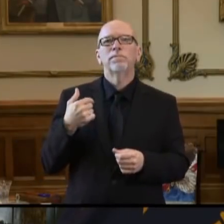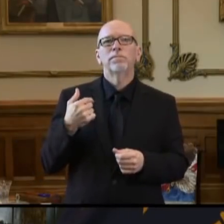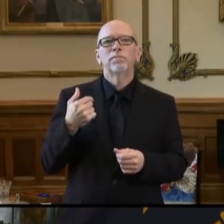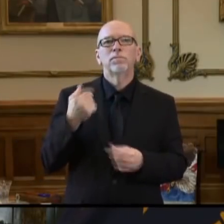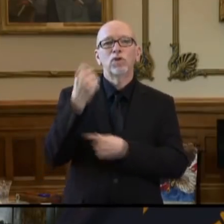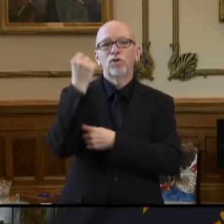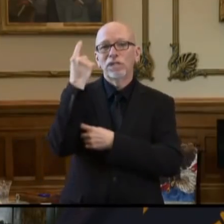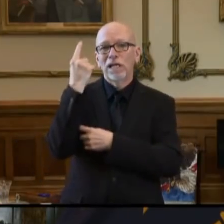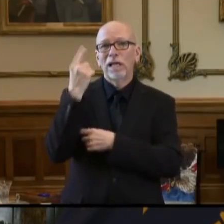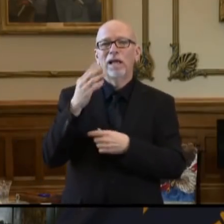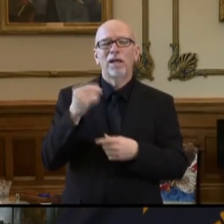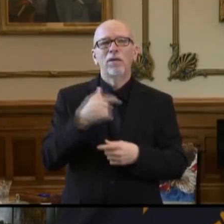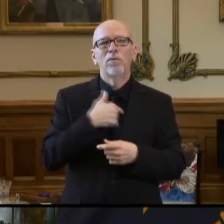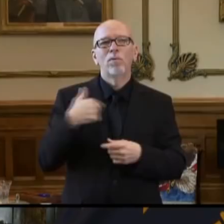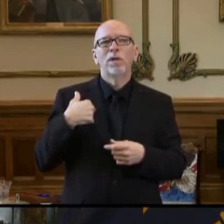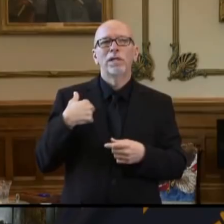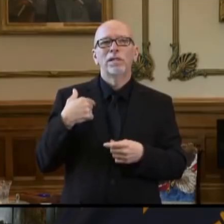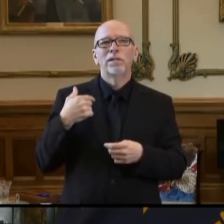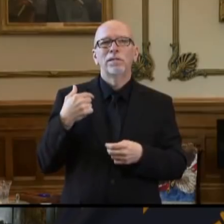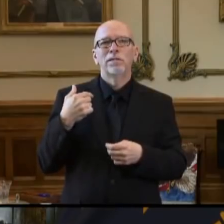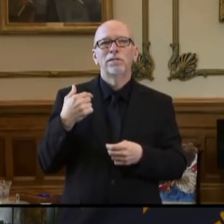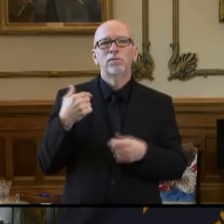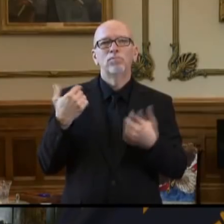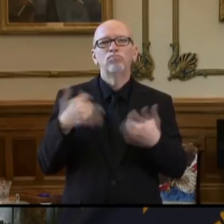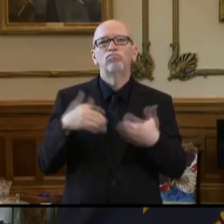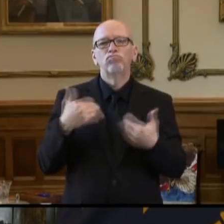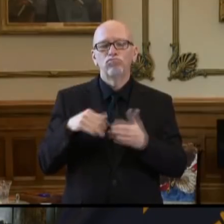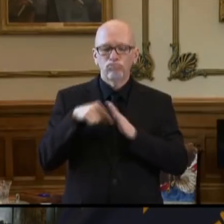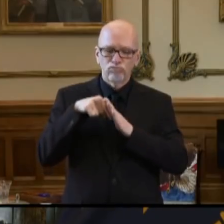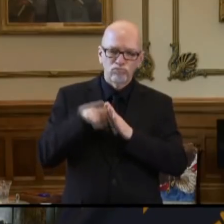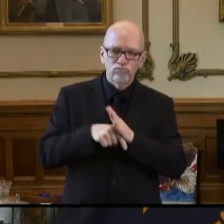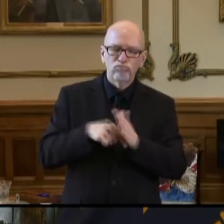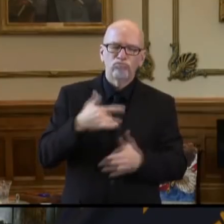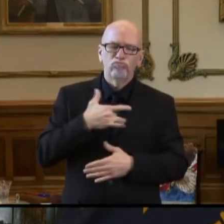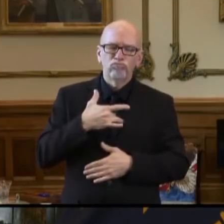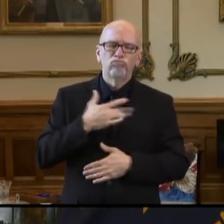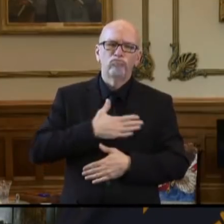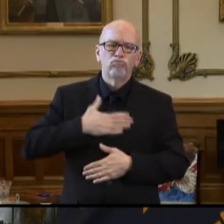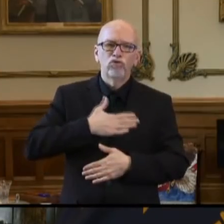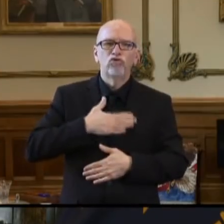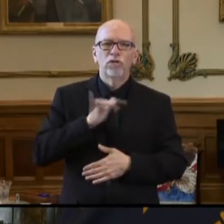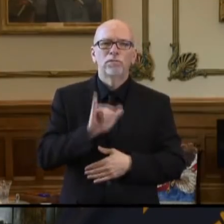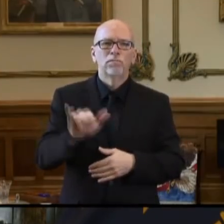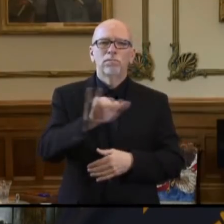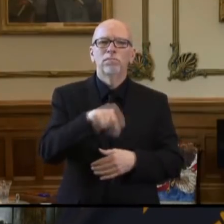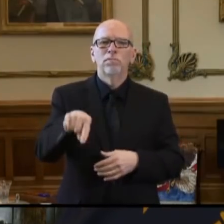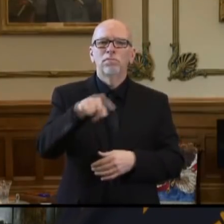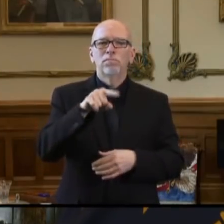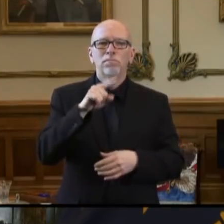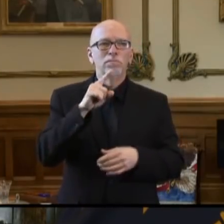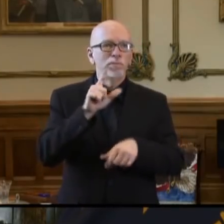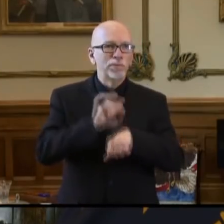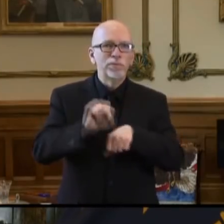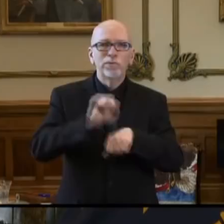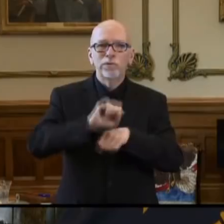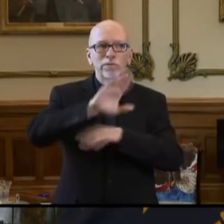SHELF. AND IN THAT WE NOT ONLY UNDERSTAND BUT WE ARE PROFUSELY